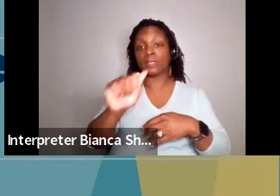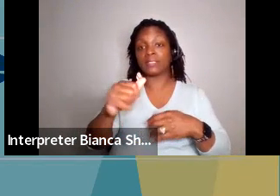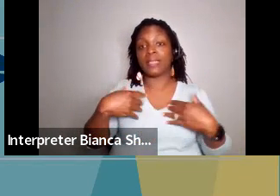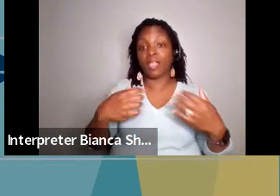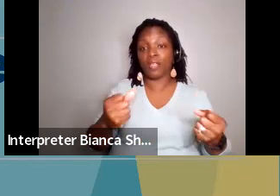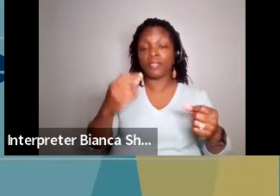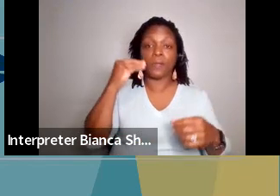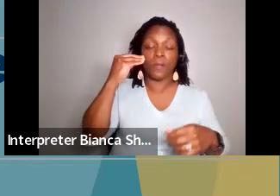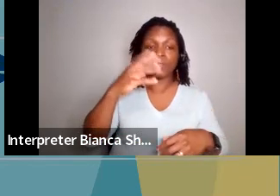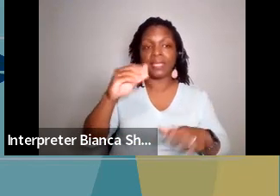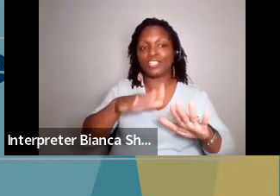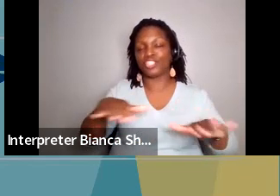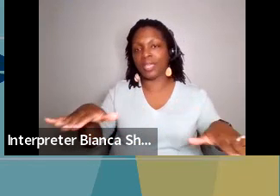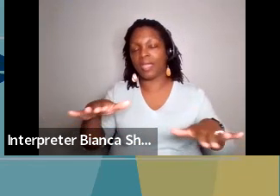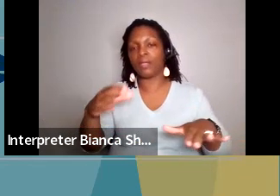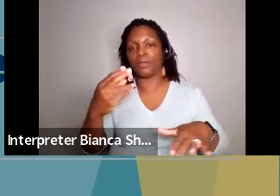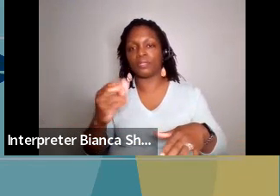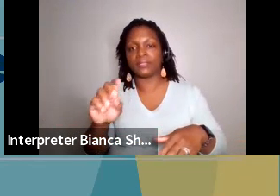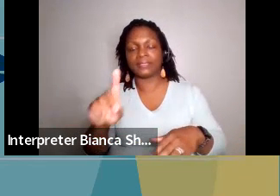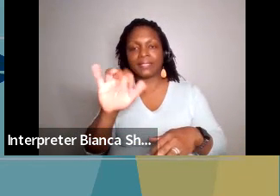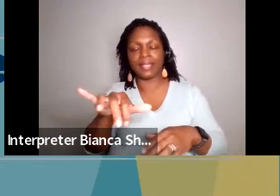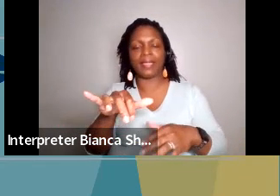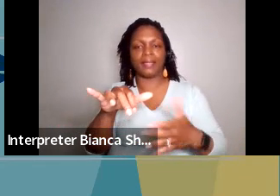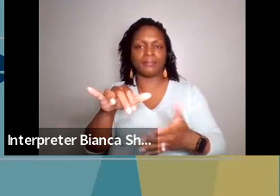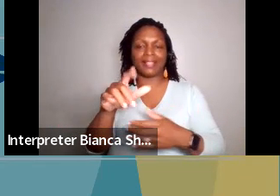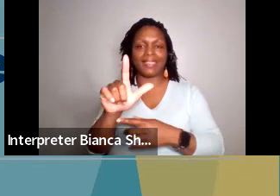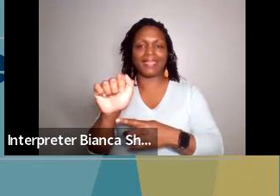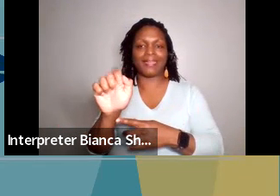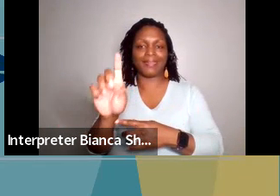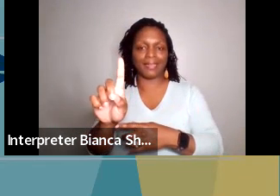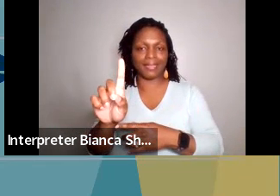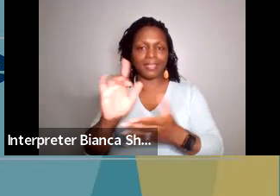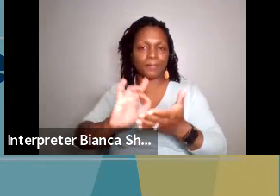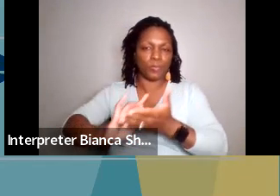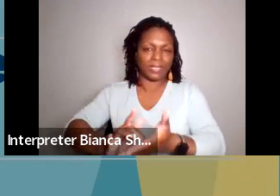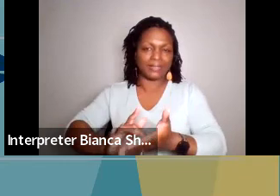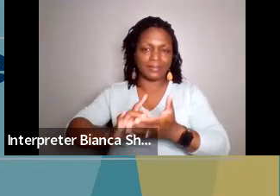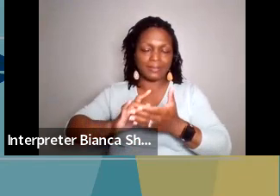Healthy homes and childhood led poisoning prevention program, and that is geared towards eliminating childhood.